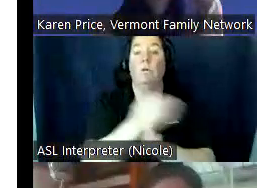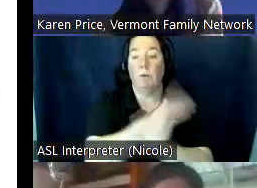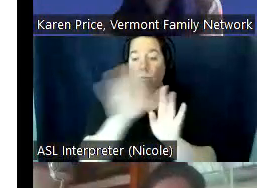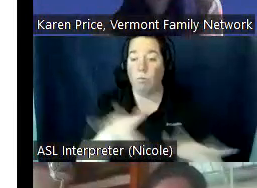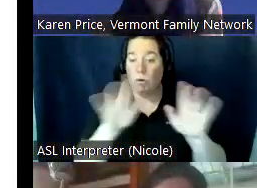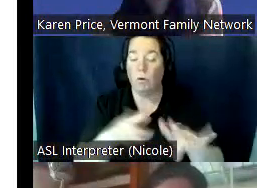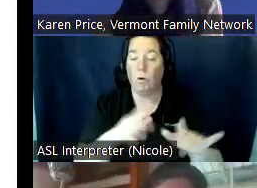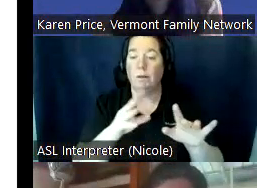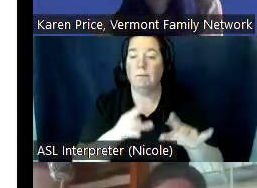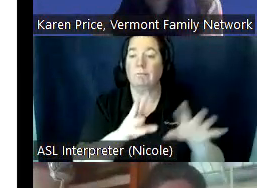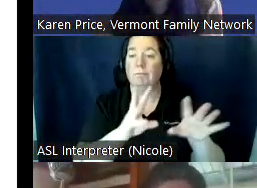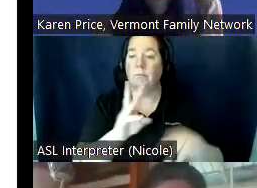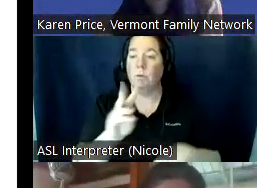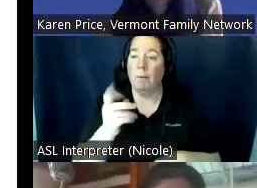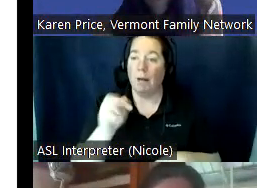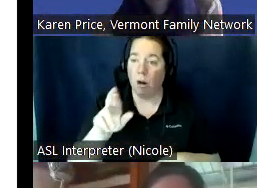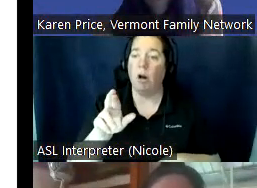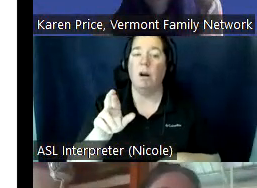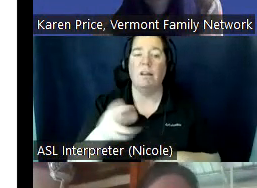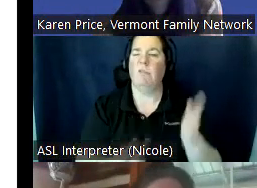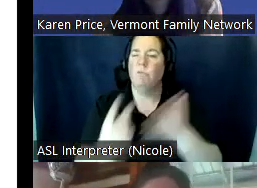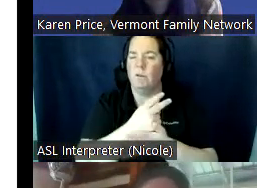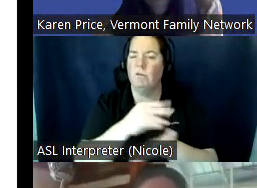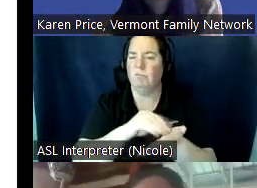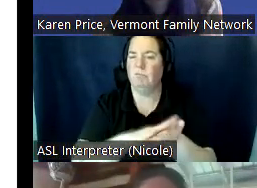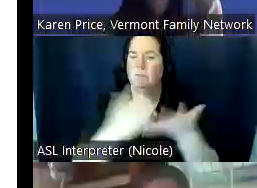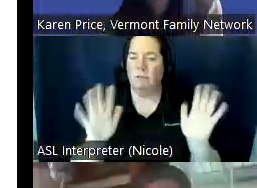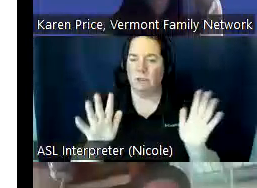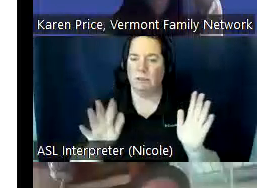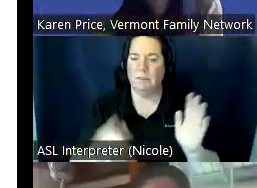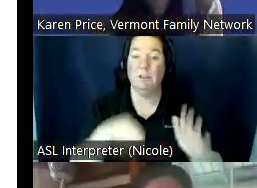a slide deck that reviews that document. I realize you might not be able to access them right now but